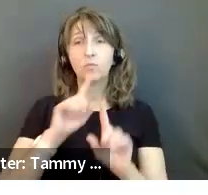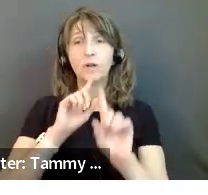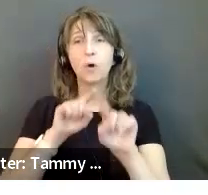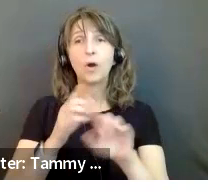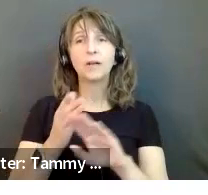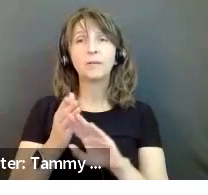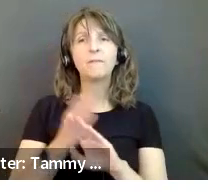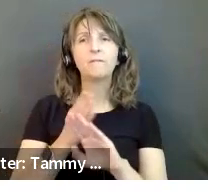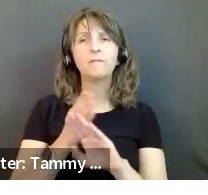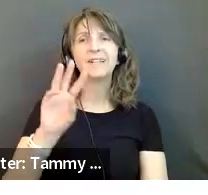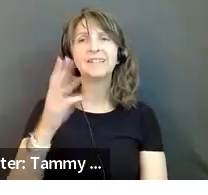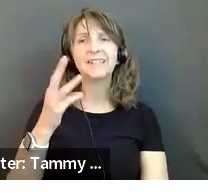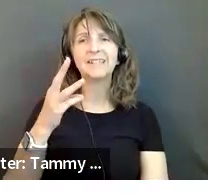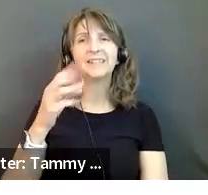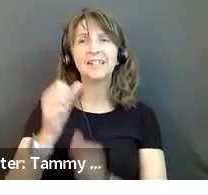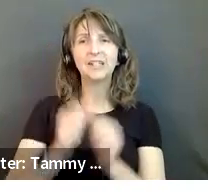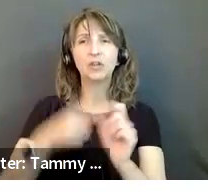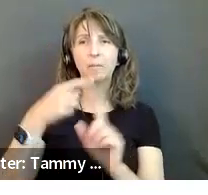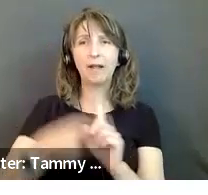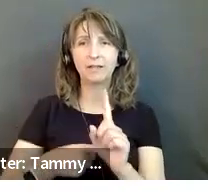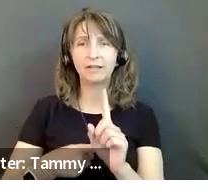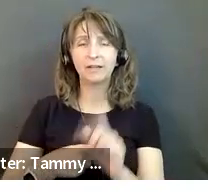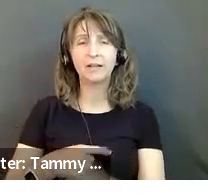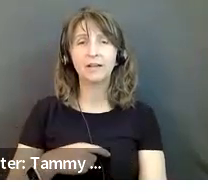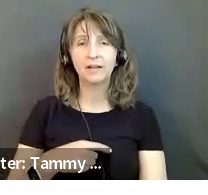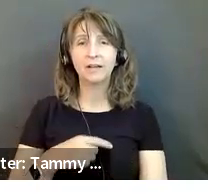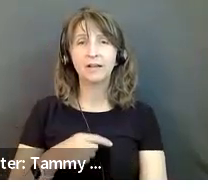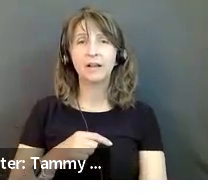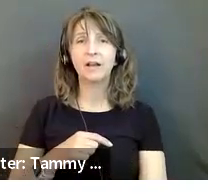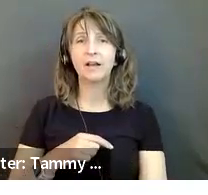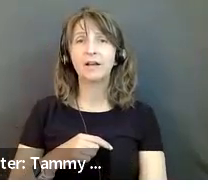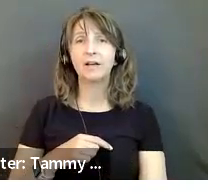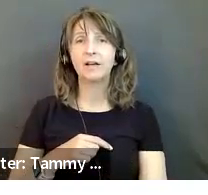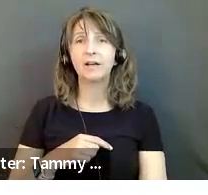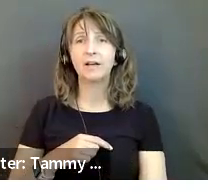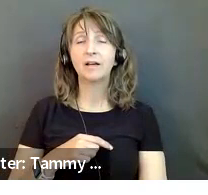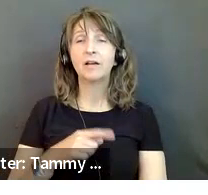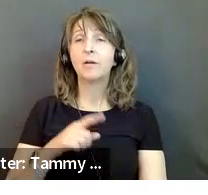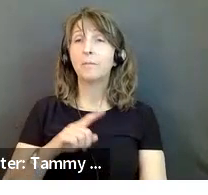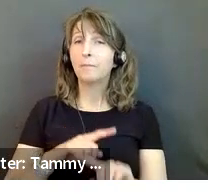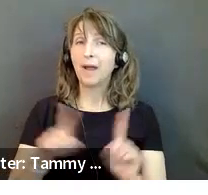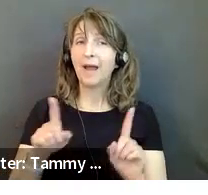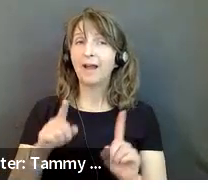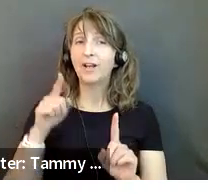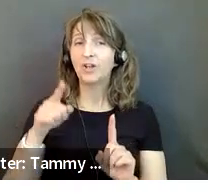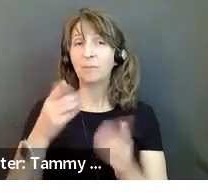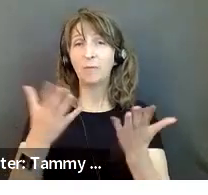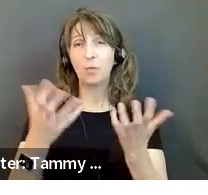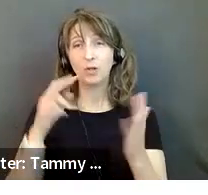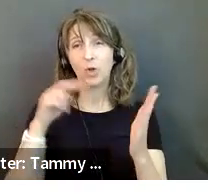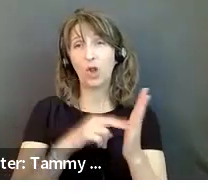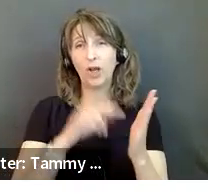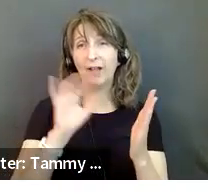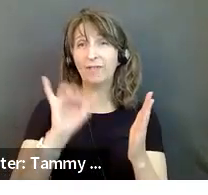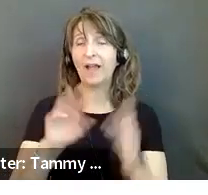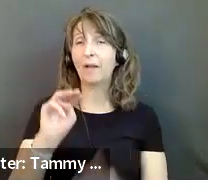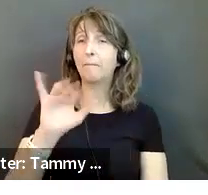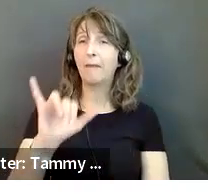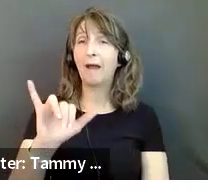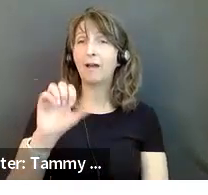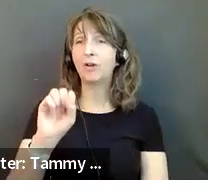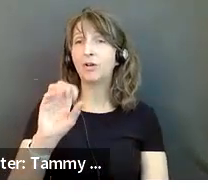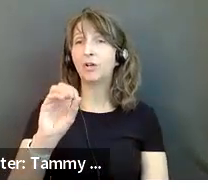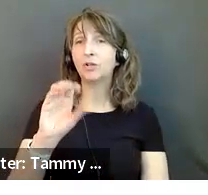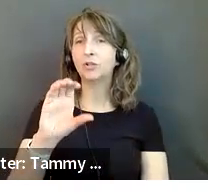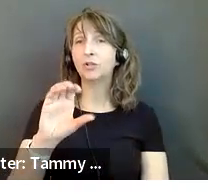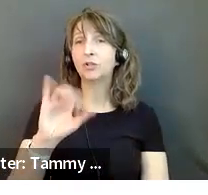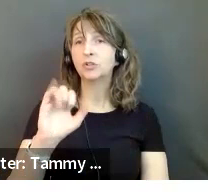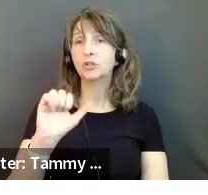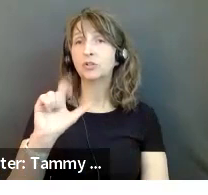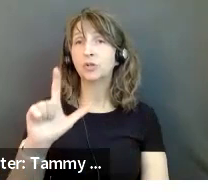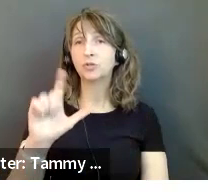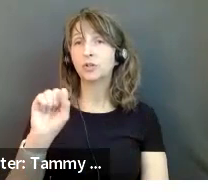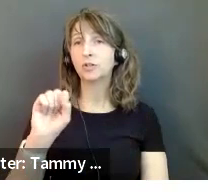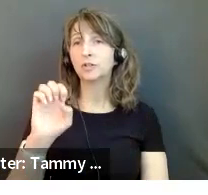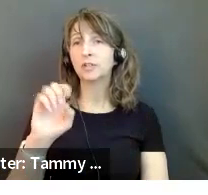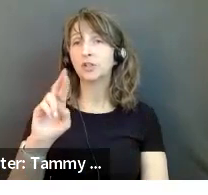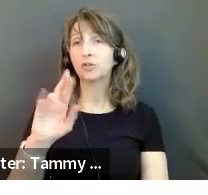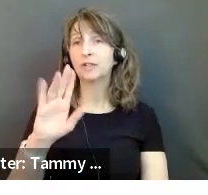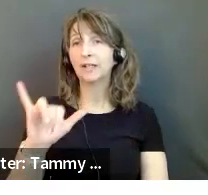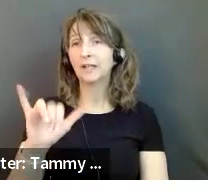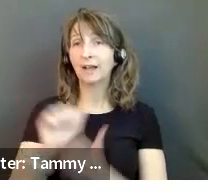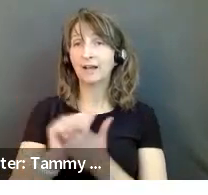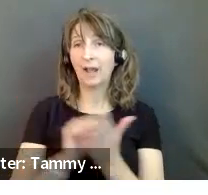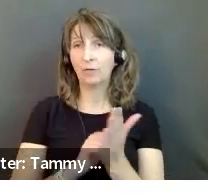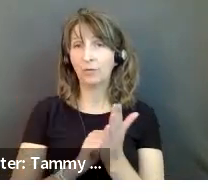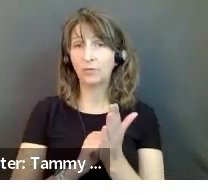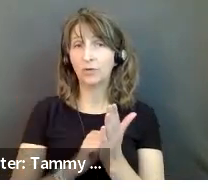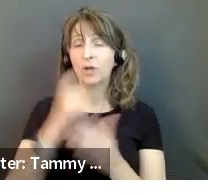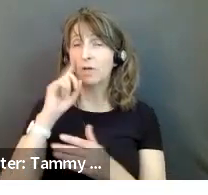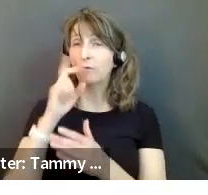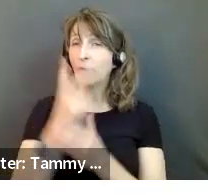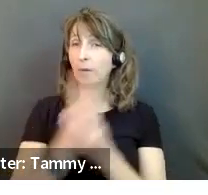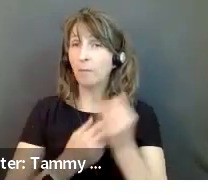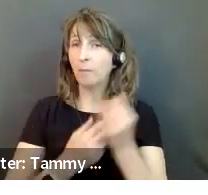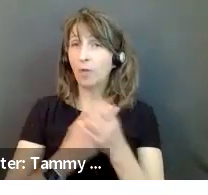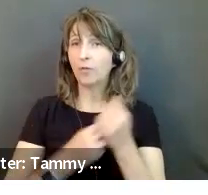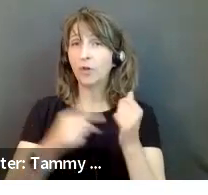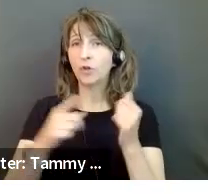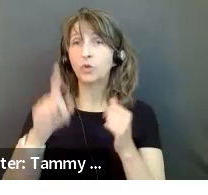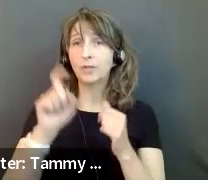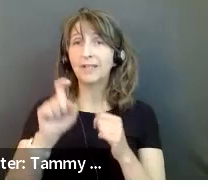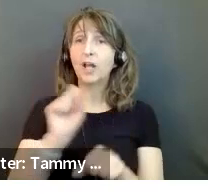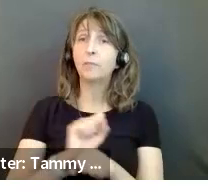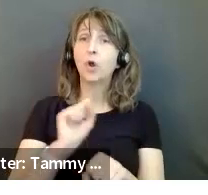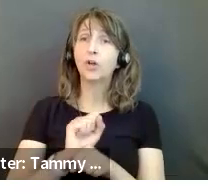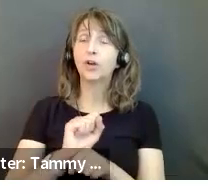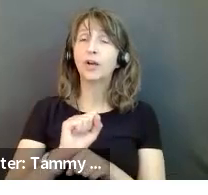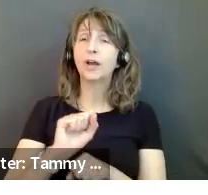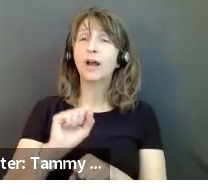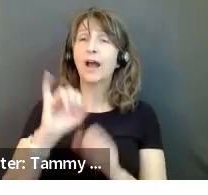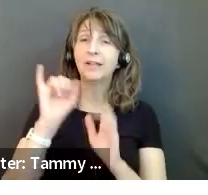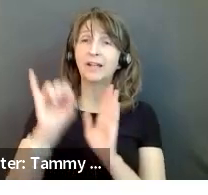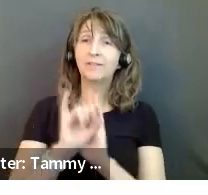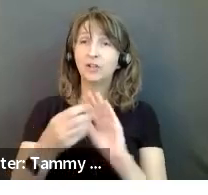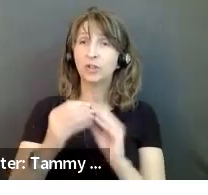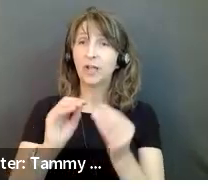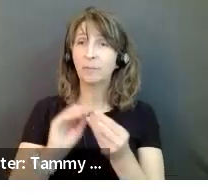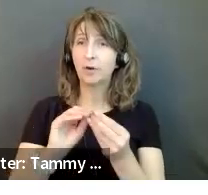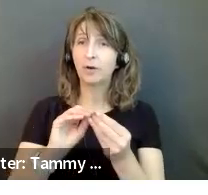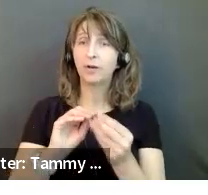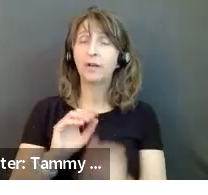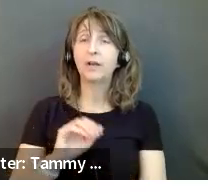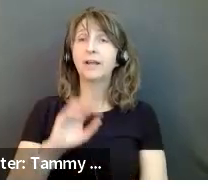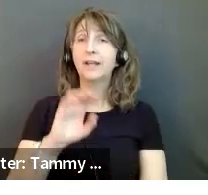But the thing here is you may want to look at that. My social security account. for both areas you're gonna want to have that employer identification number on there with a myso security account.